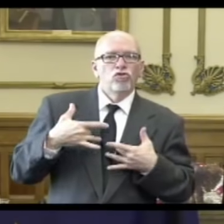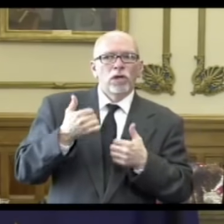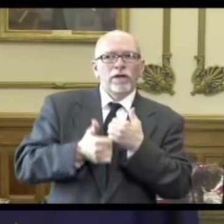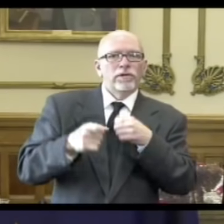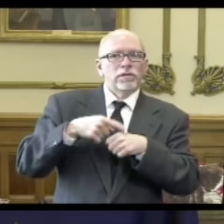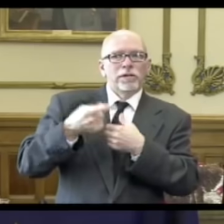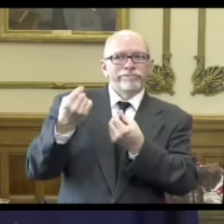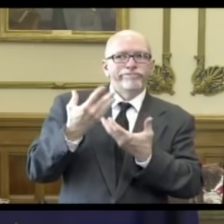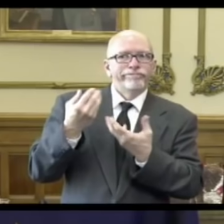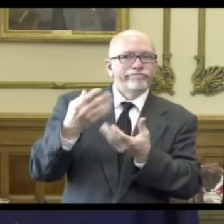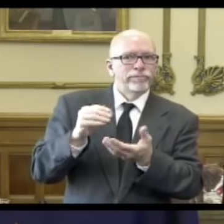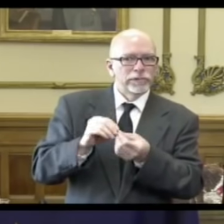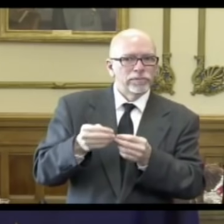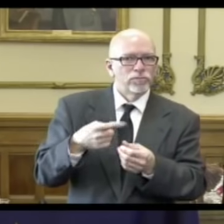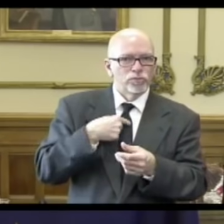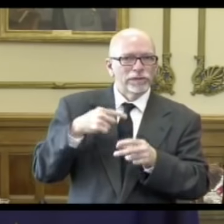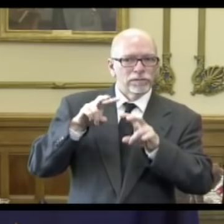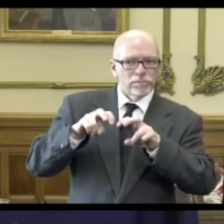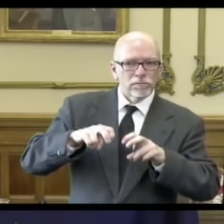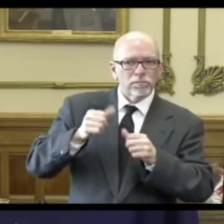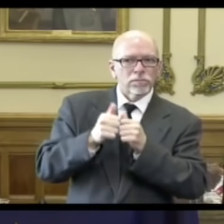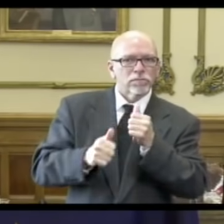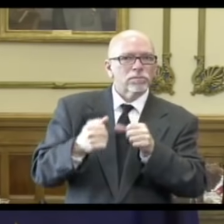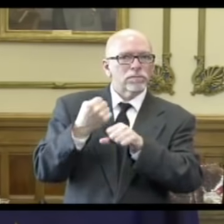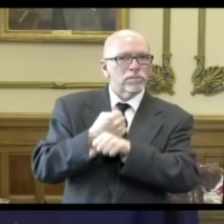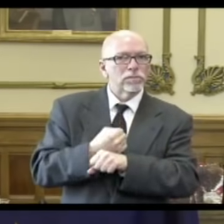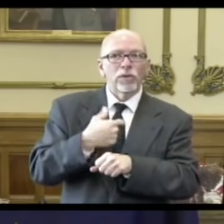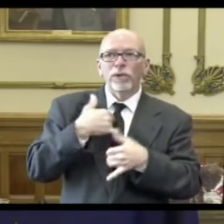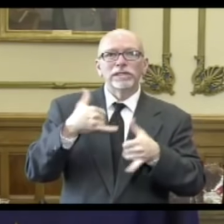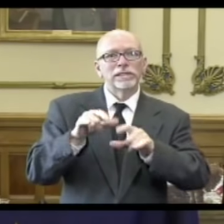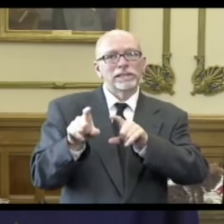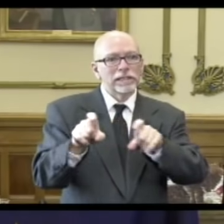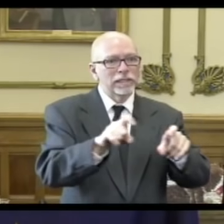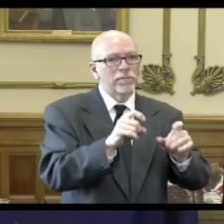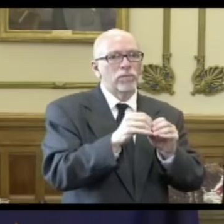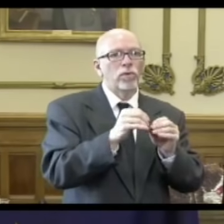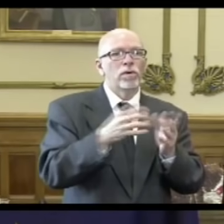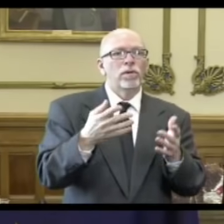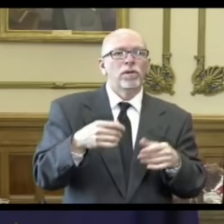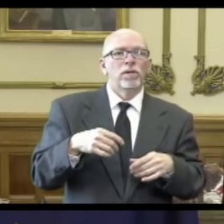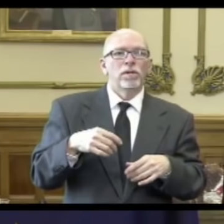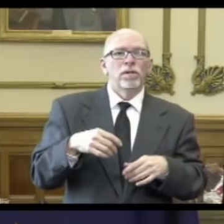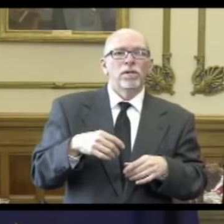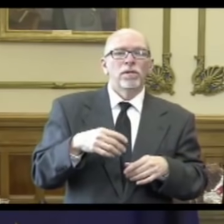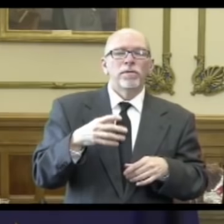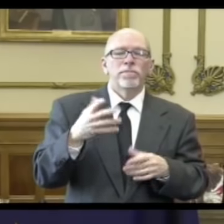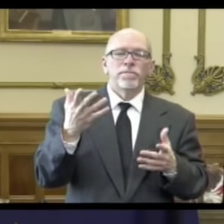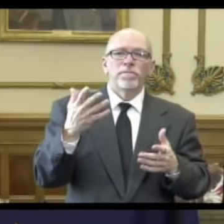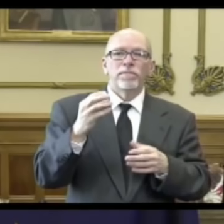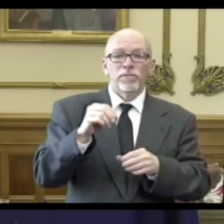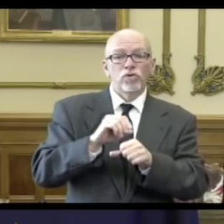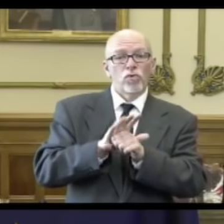LATEST ACTIVITY WITH CONFIDENCE. WELL I'M I'M CONCERNED EVERY NUMBER THAT COMES IN AND WE LOOK AT EVERY NUMBER THAT